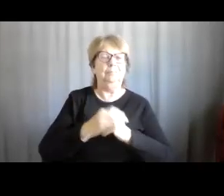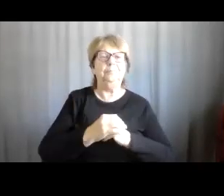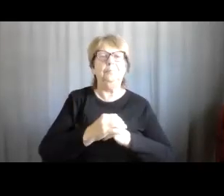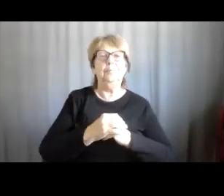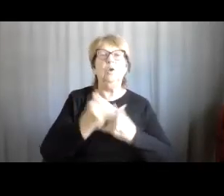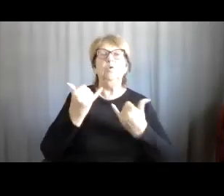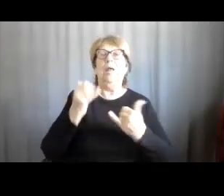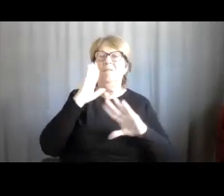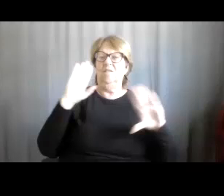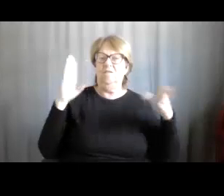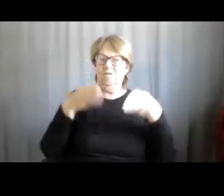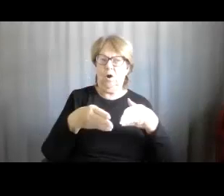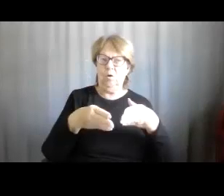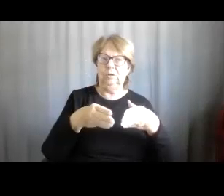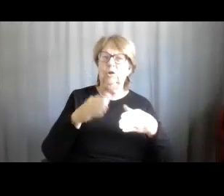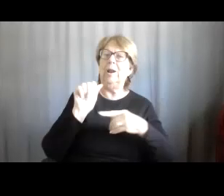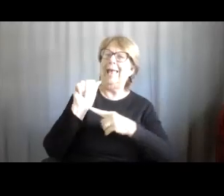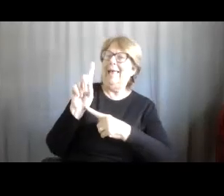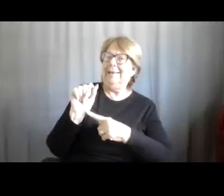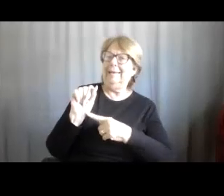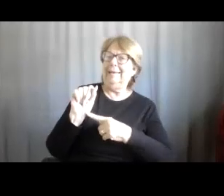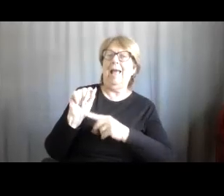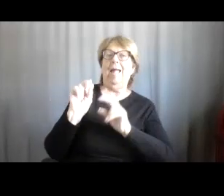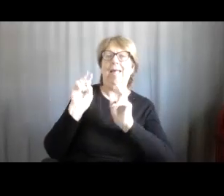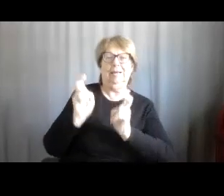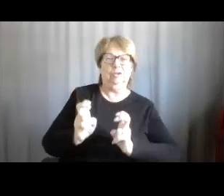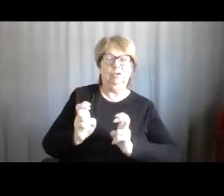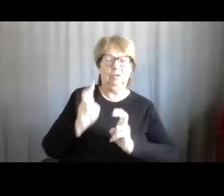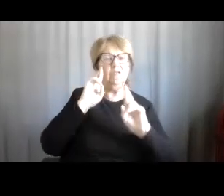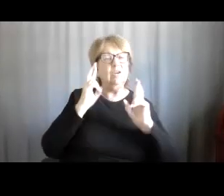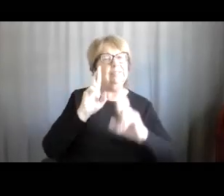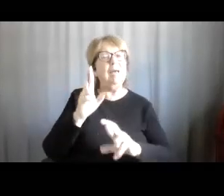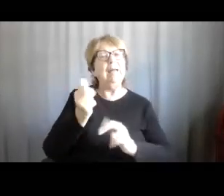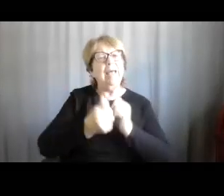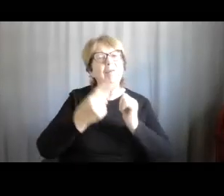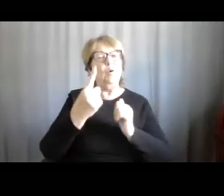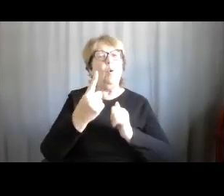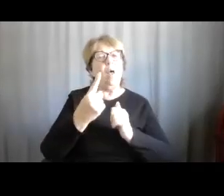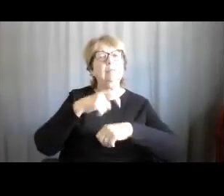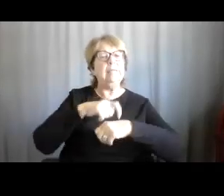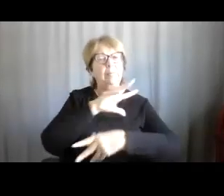on just ADA issues and respect everyone's time that came to be part of this effort. [Roby Poche (DES)] If you have anything